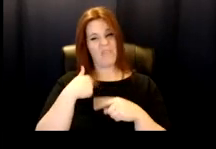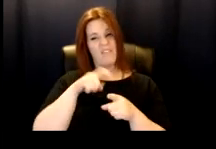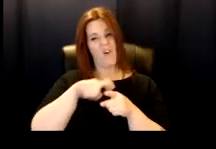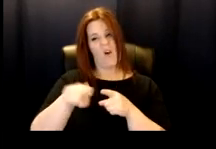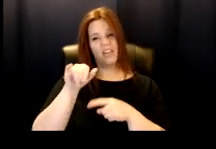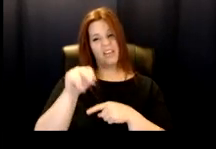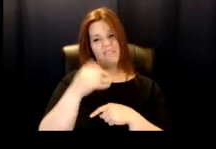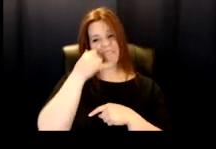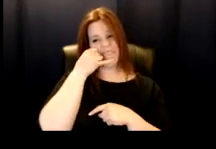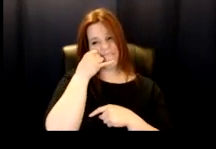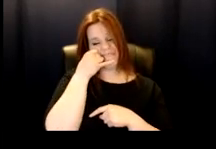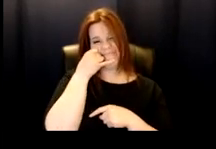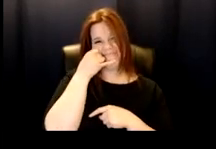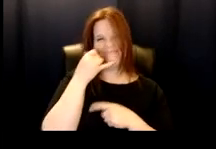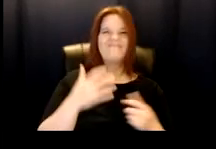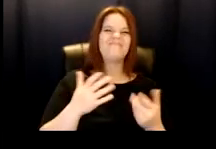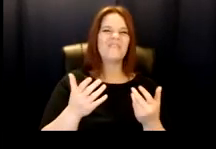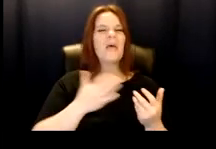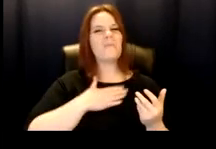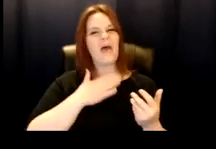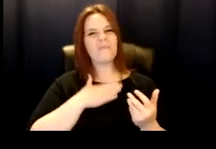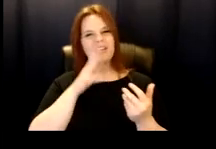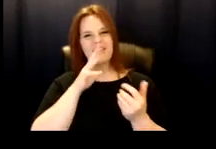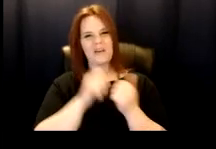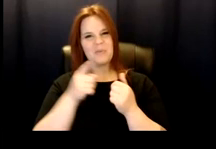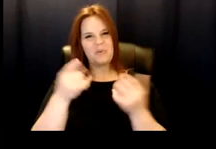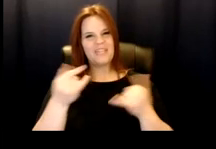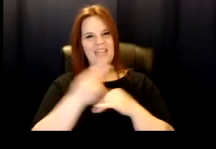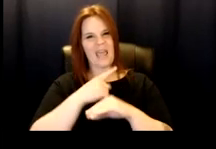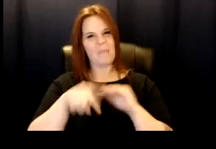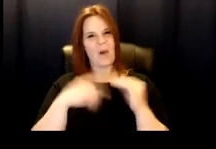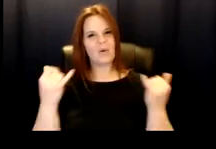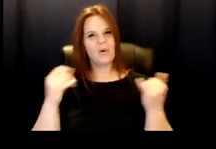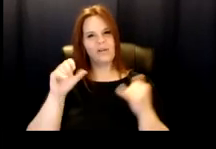Happy to talk with you today about the current status and ongoing projects of our National